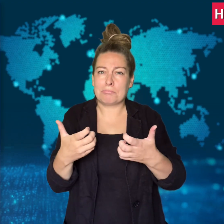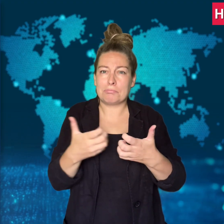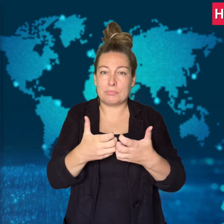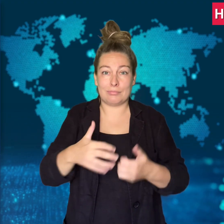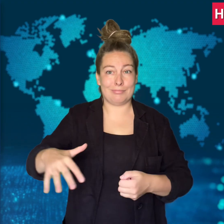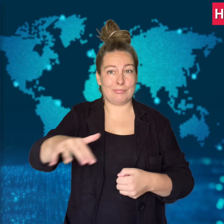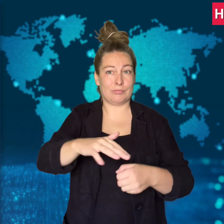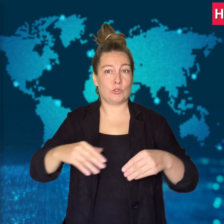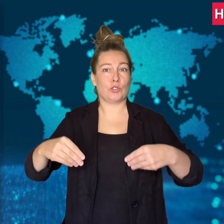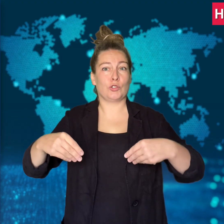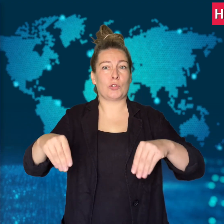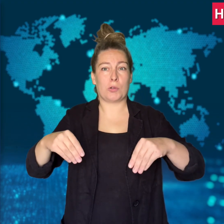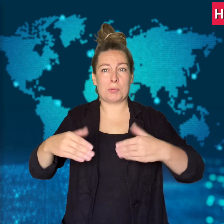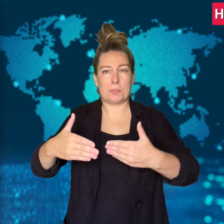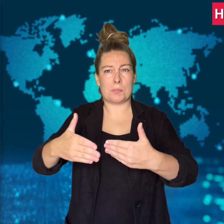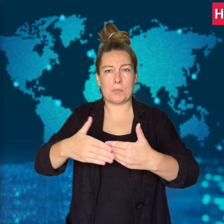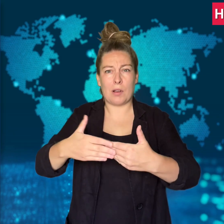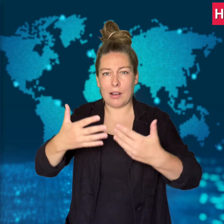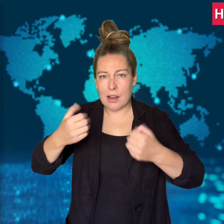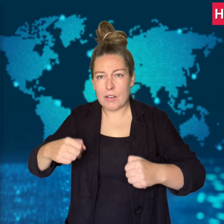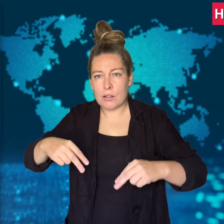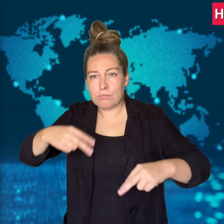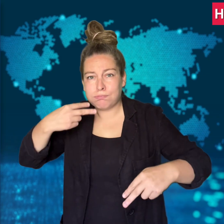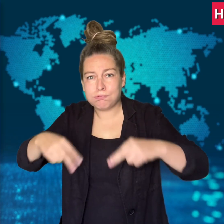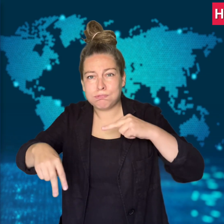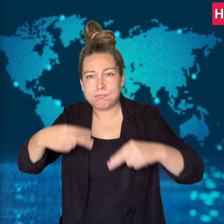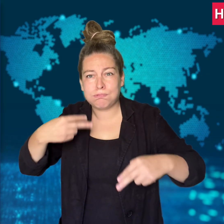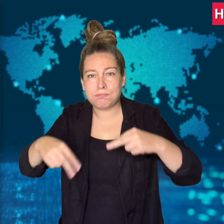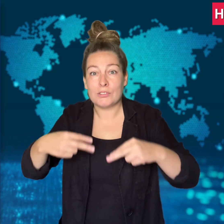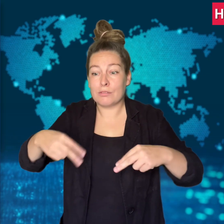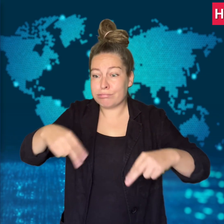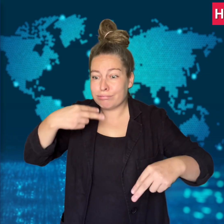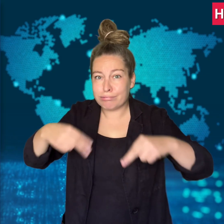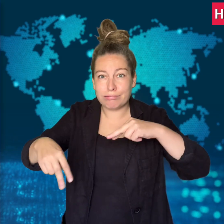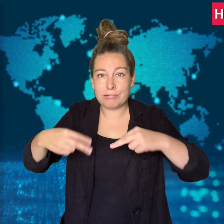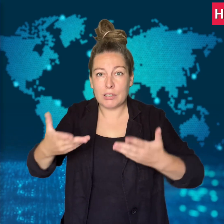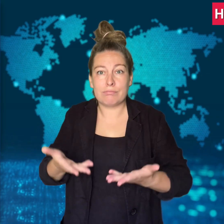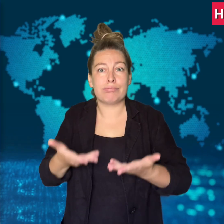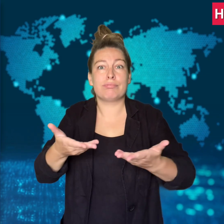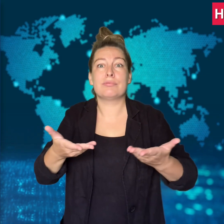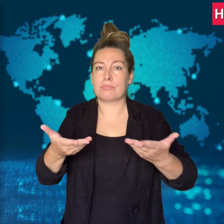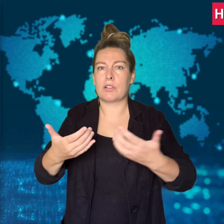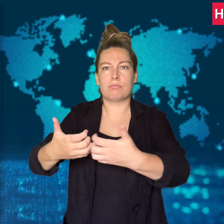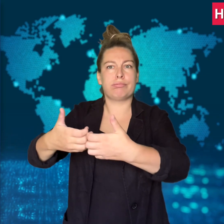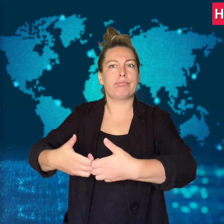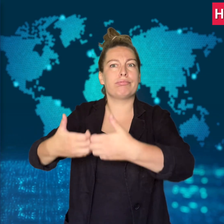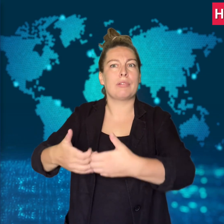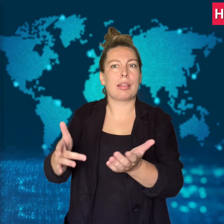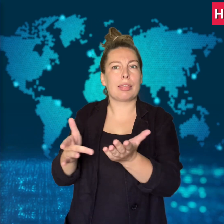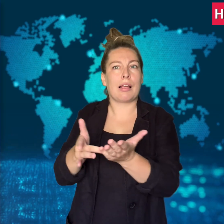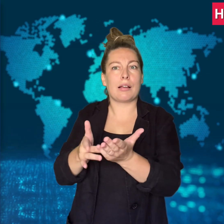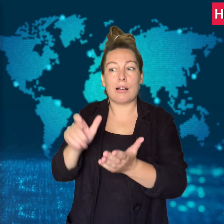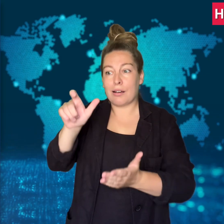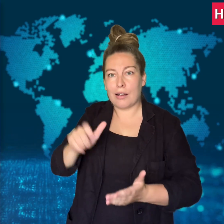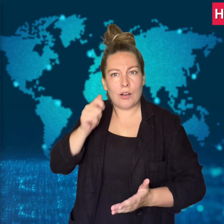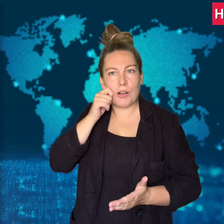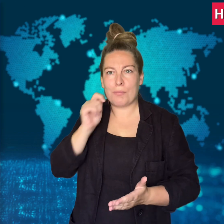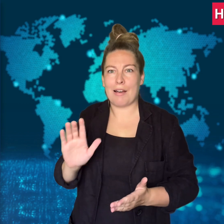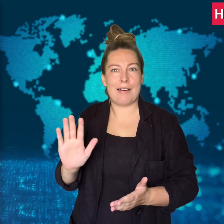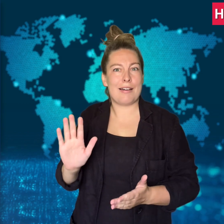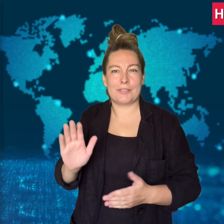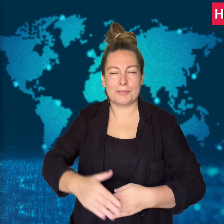where machines cook and serve food. Its opening coincided with Beijing’s